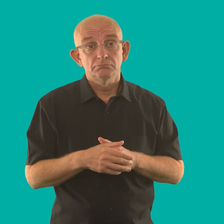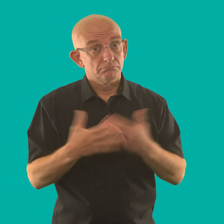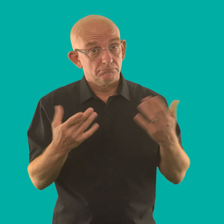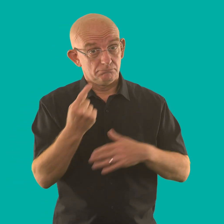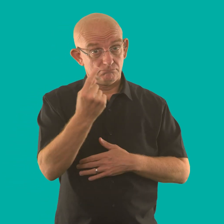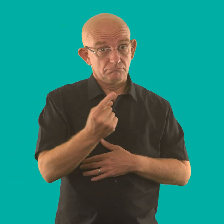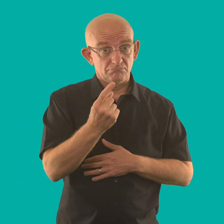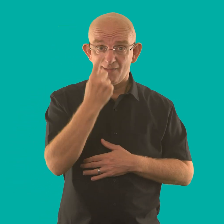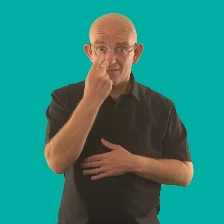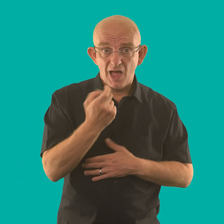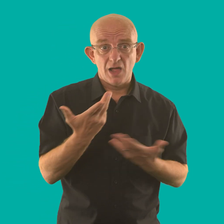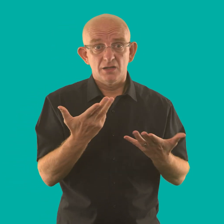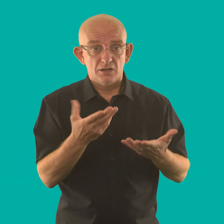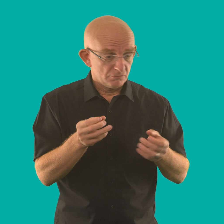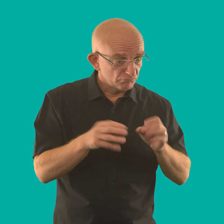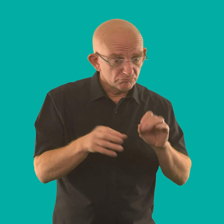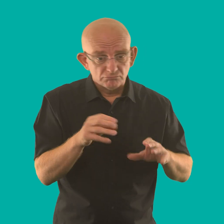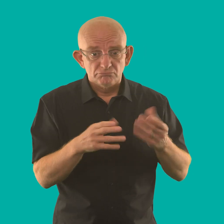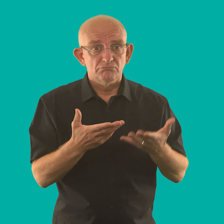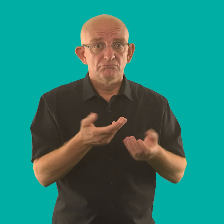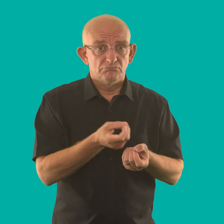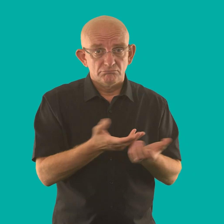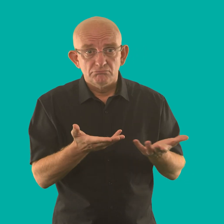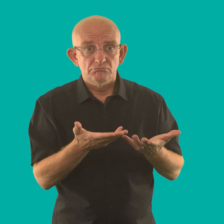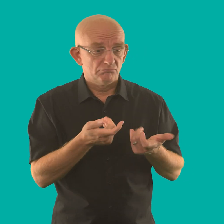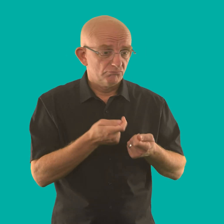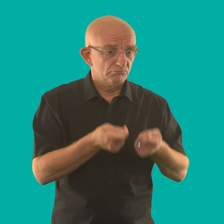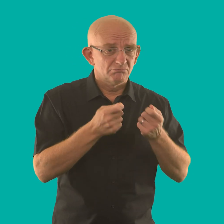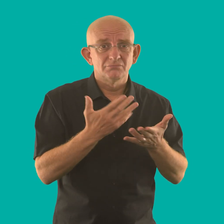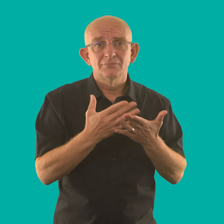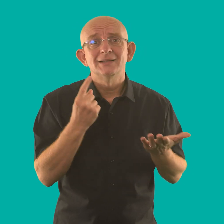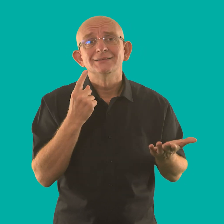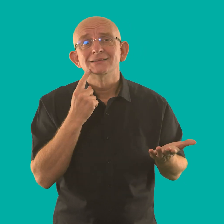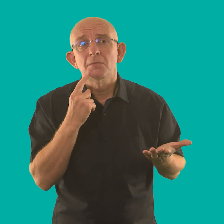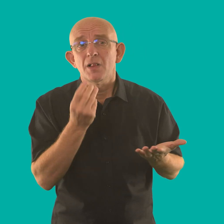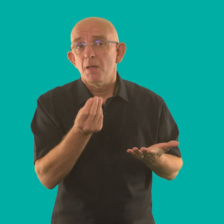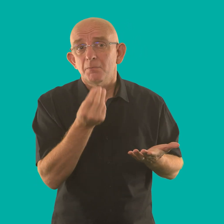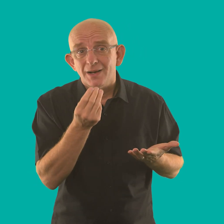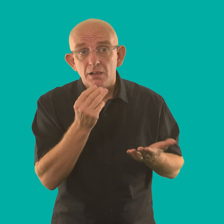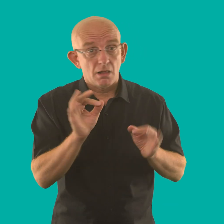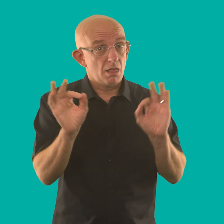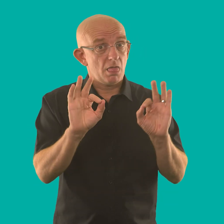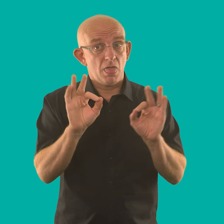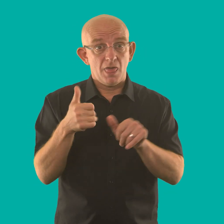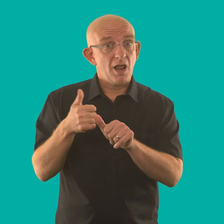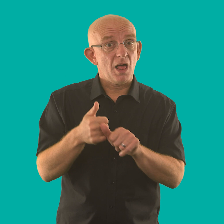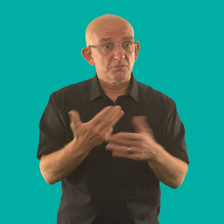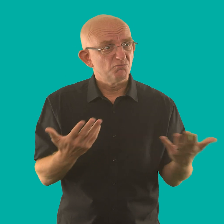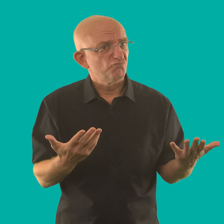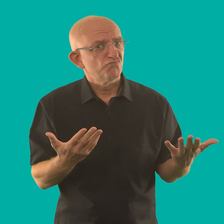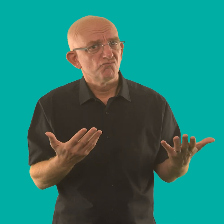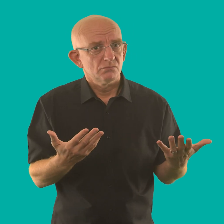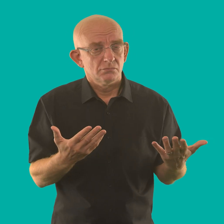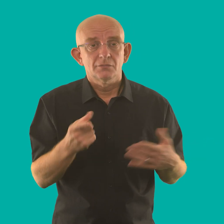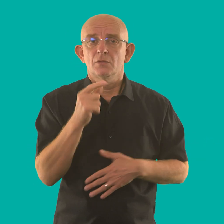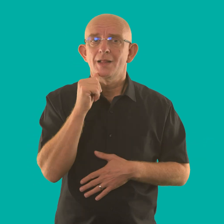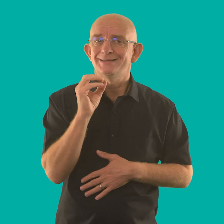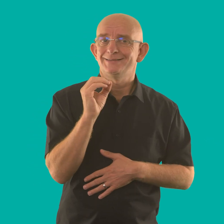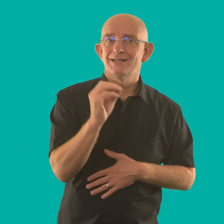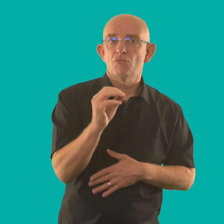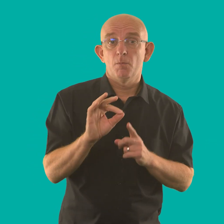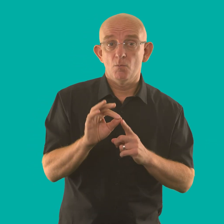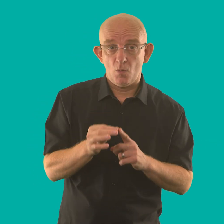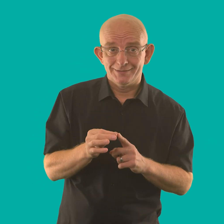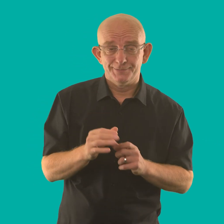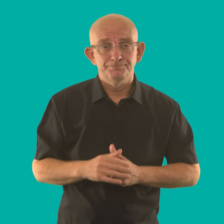If you can prepare and cook a simple meal unaided, you will score no points.